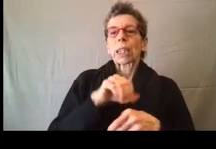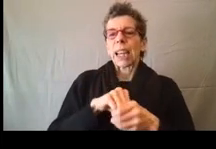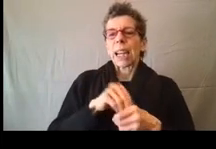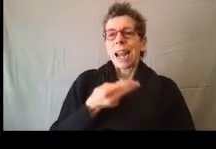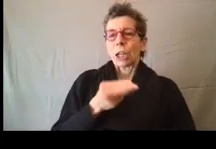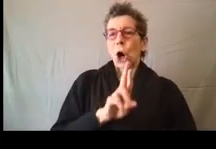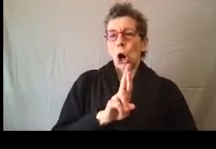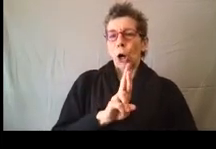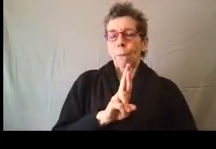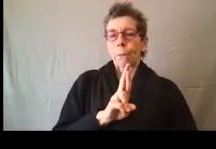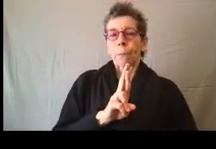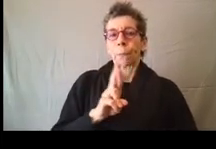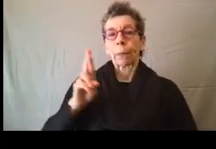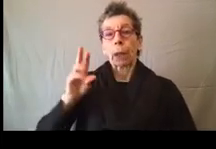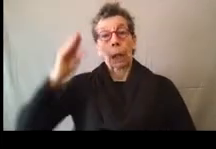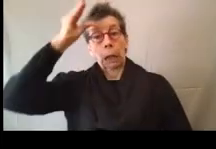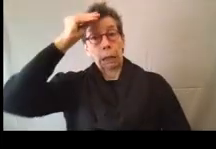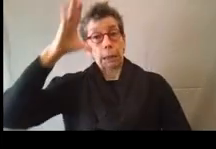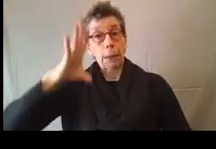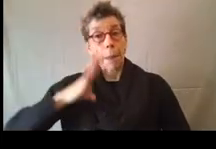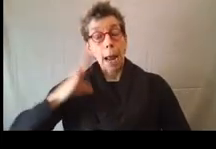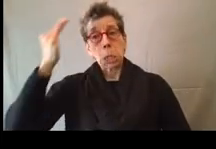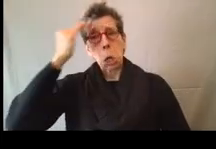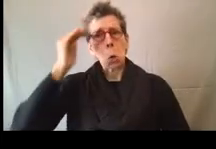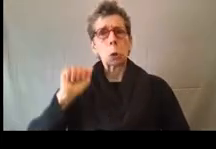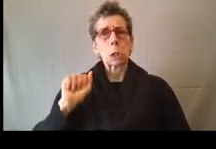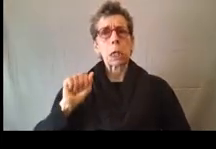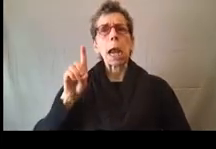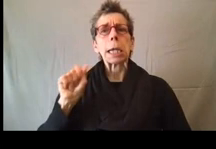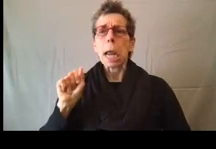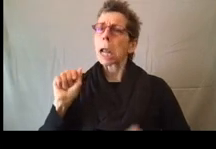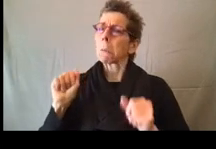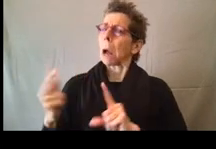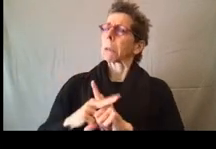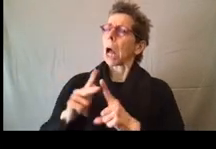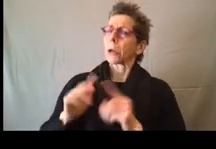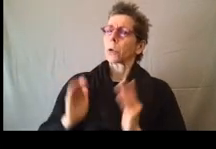the owner only knows that ADA applies to small businesses but doesn't really know what that